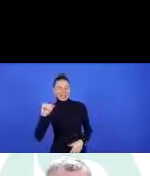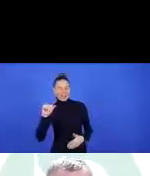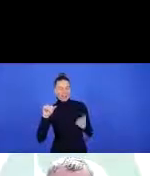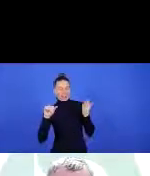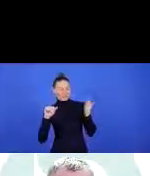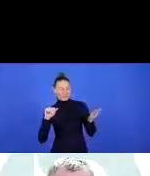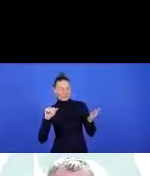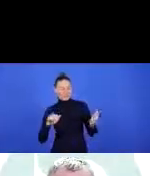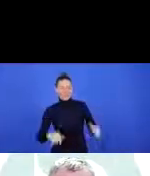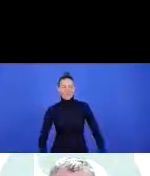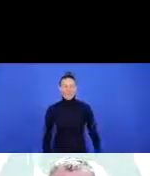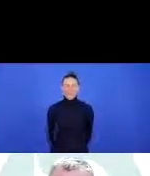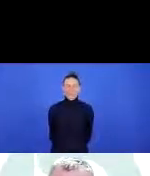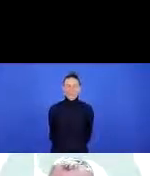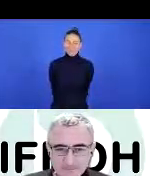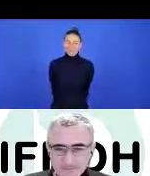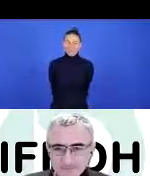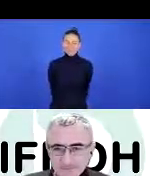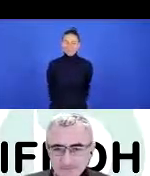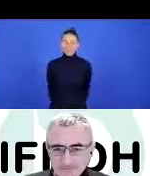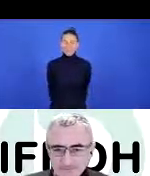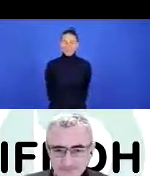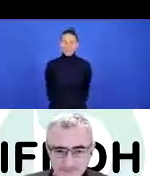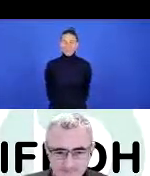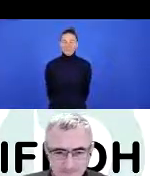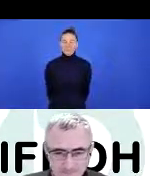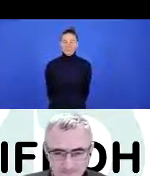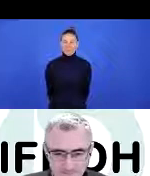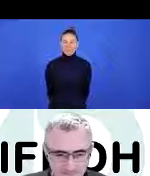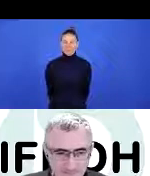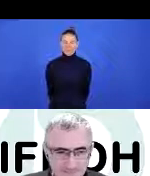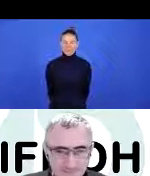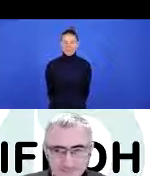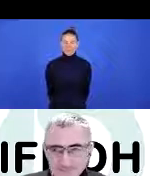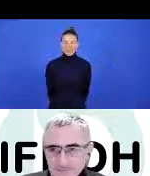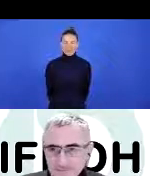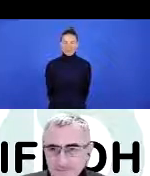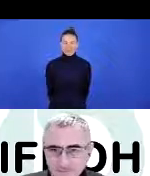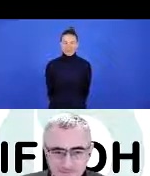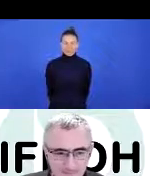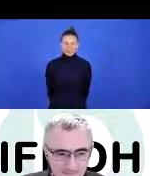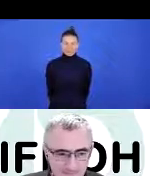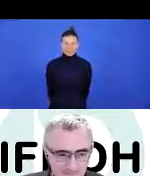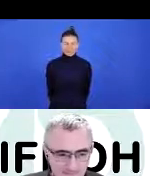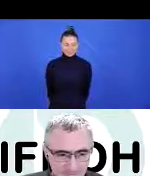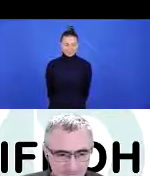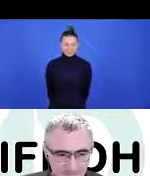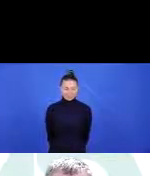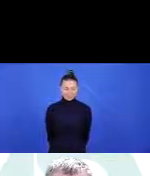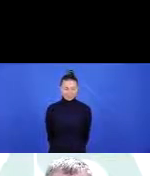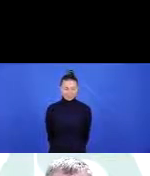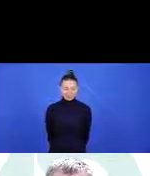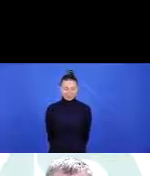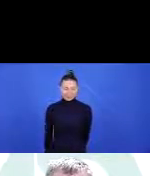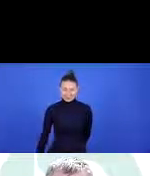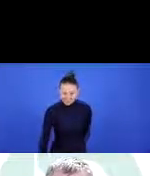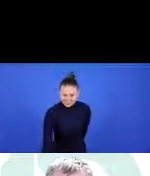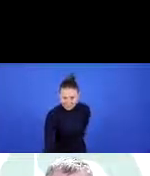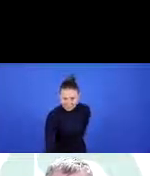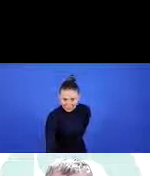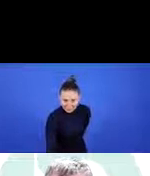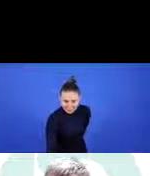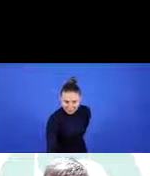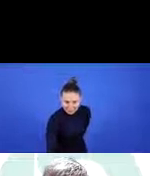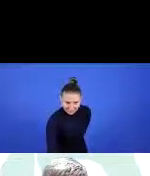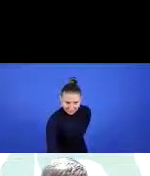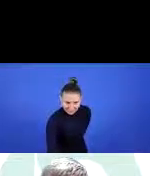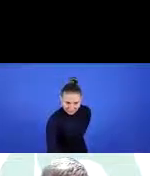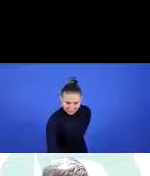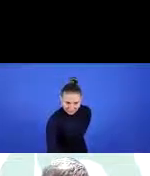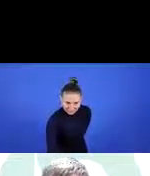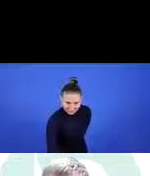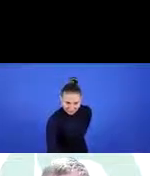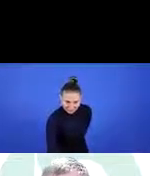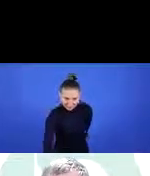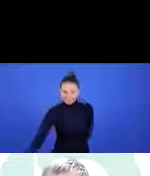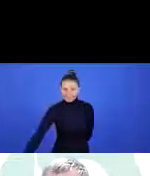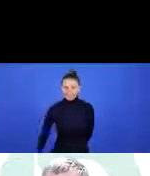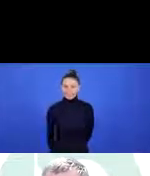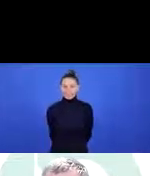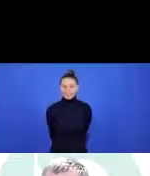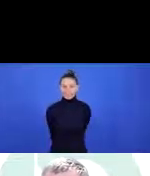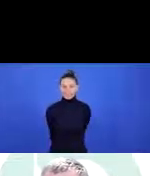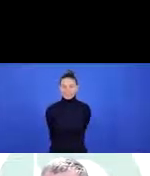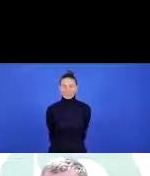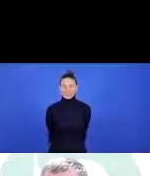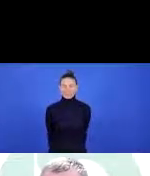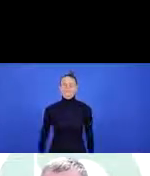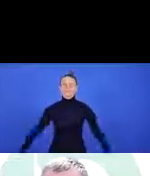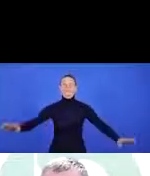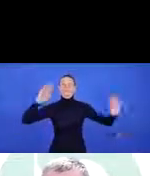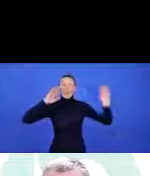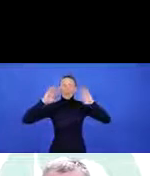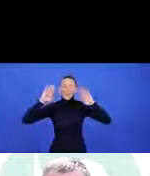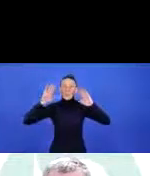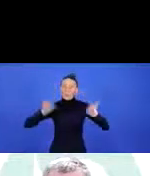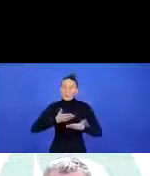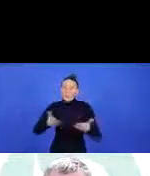Naama, please.